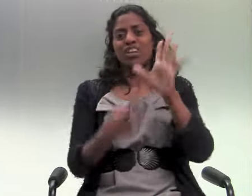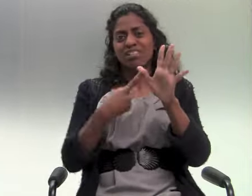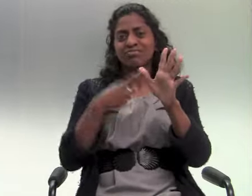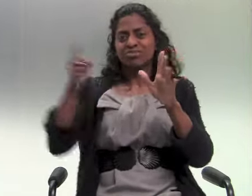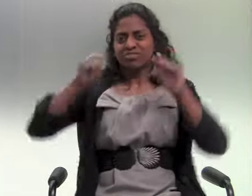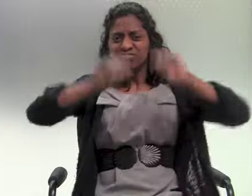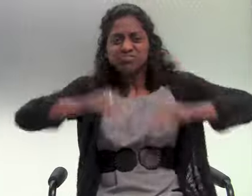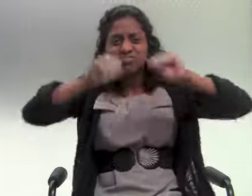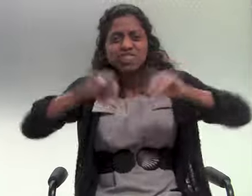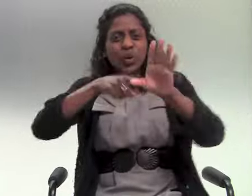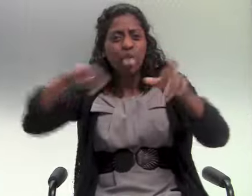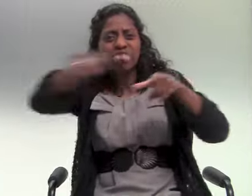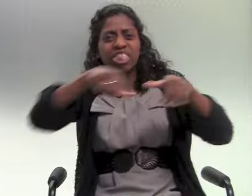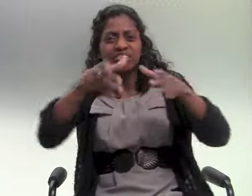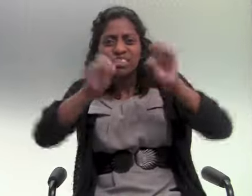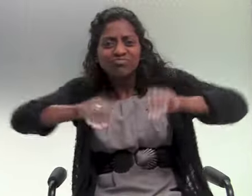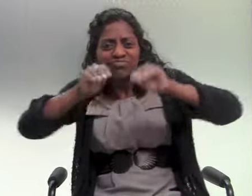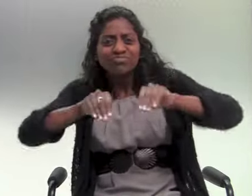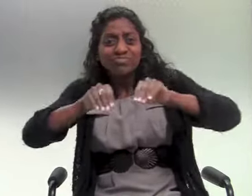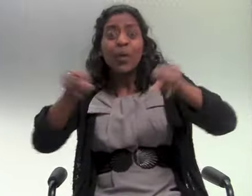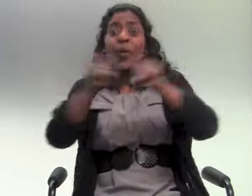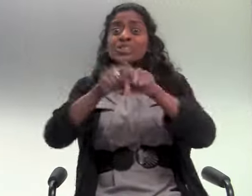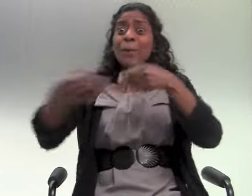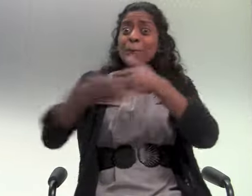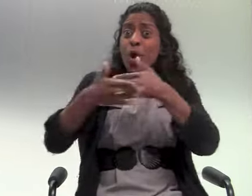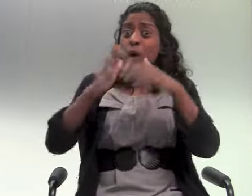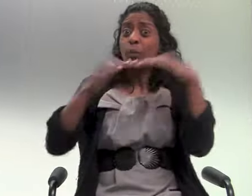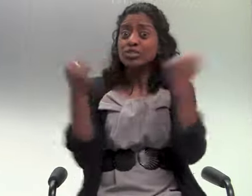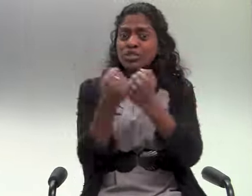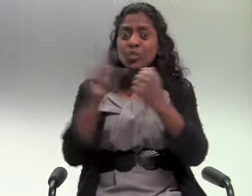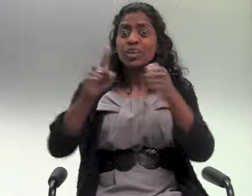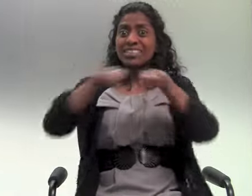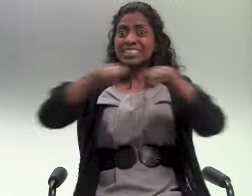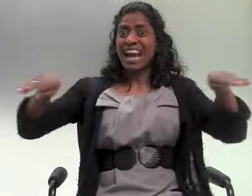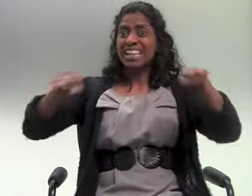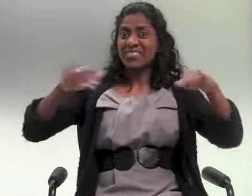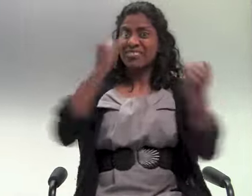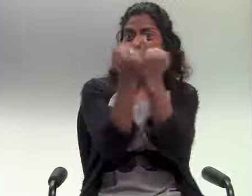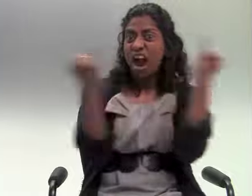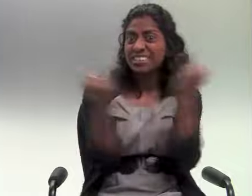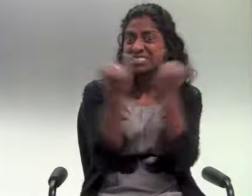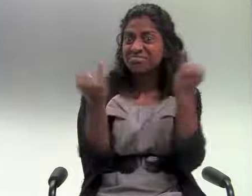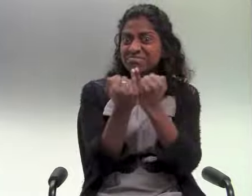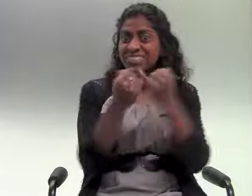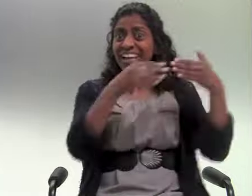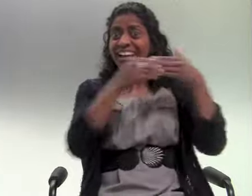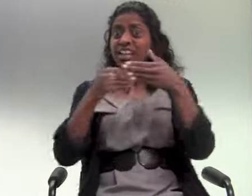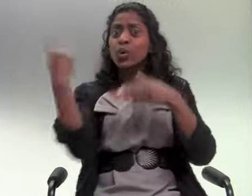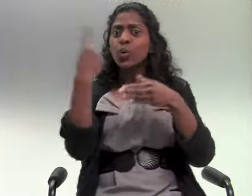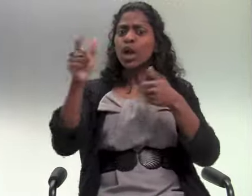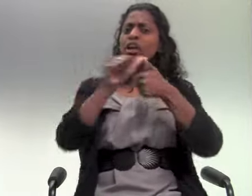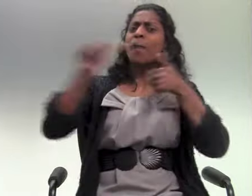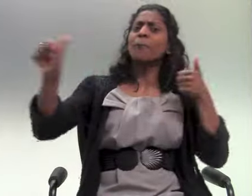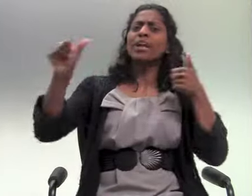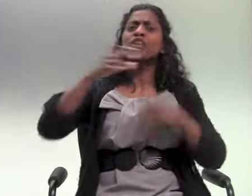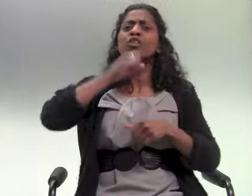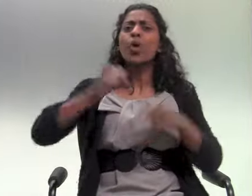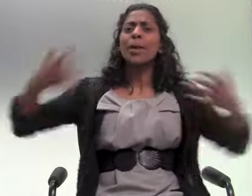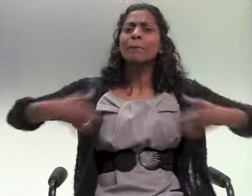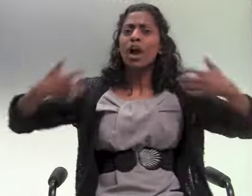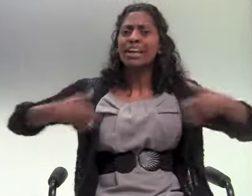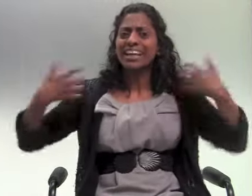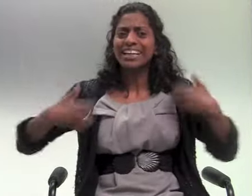on 'Movement'. We also had stage fighting which was led by Ian from a theatre company